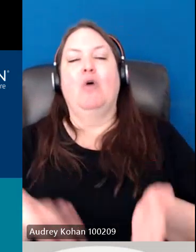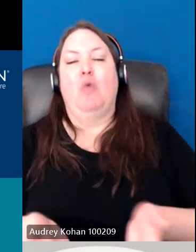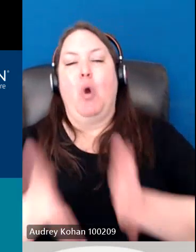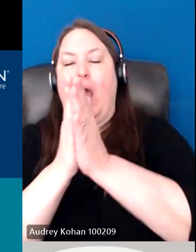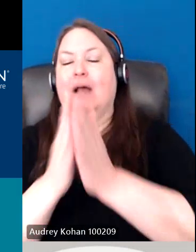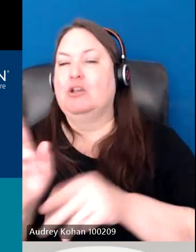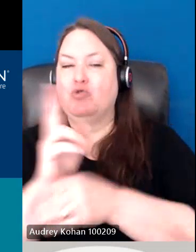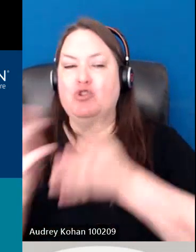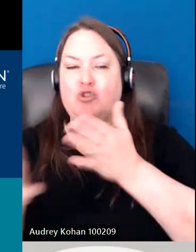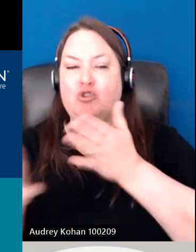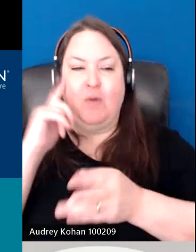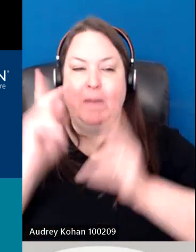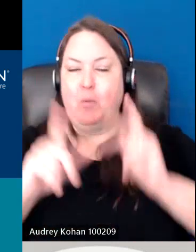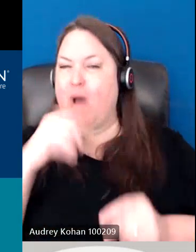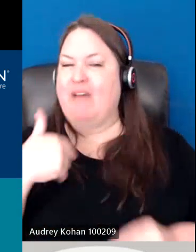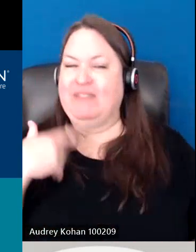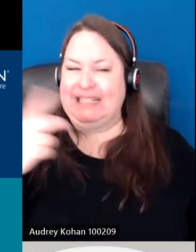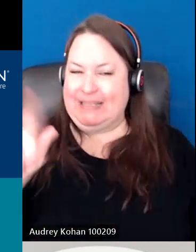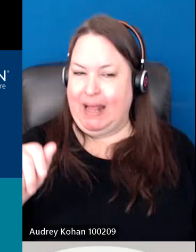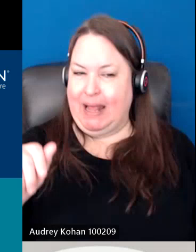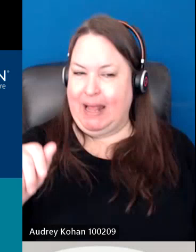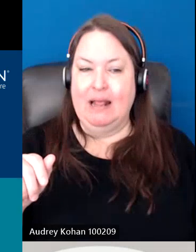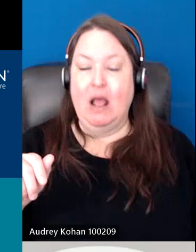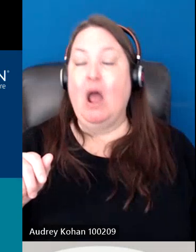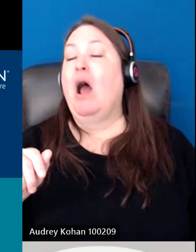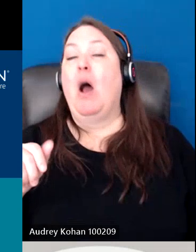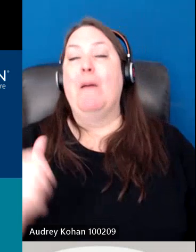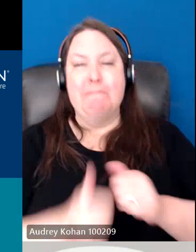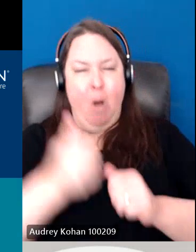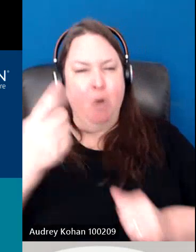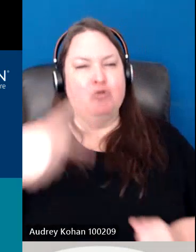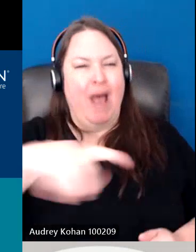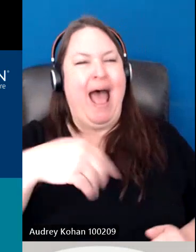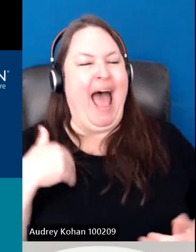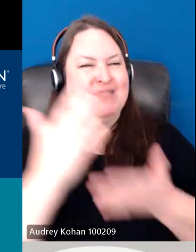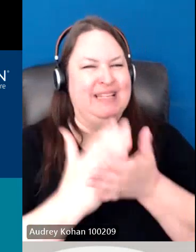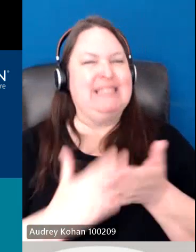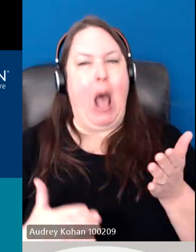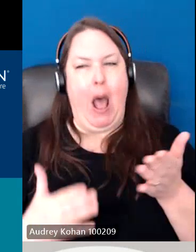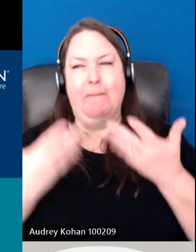for individuals with disabilities and most of you have some format of this in place I hope